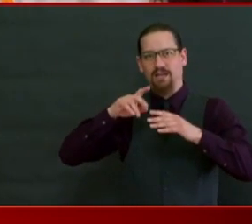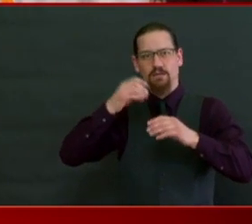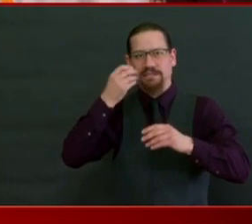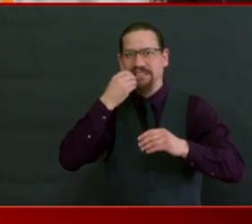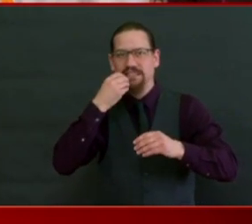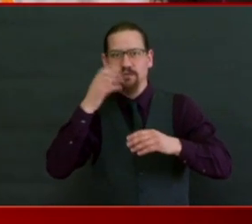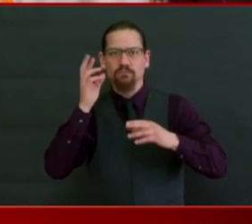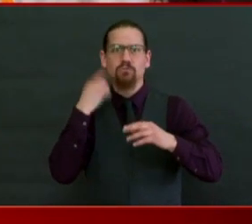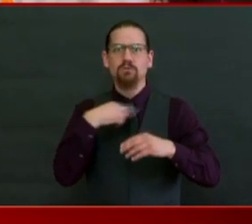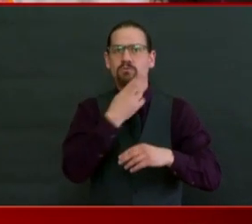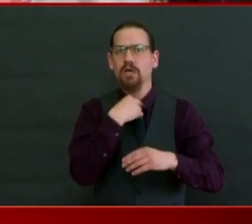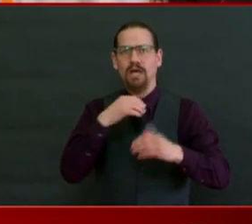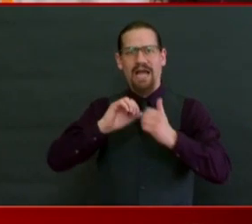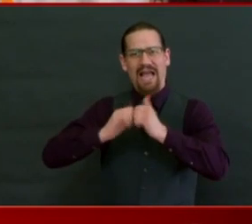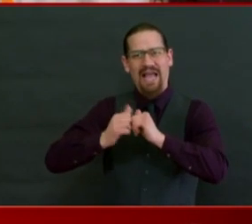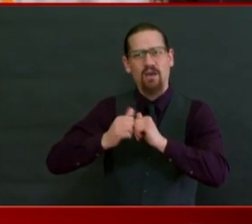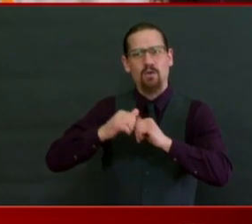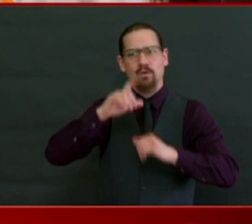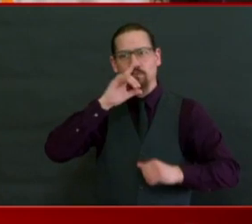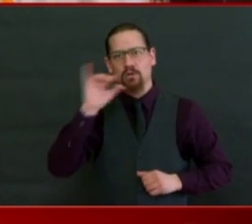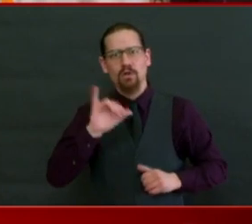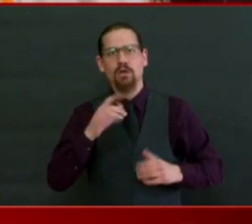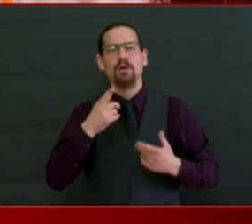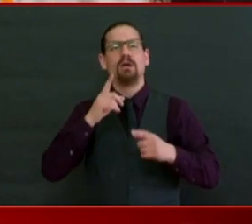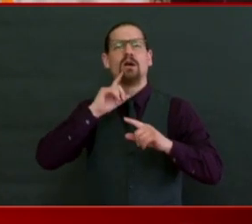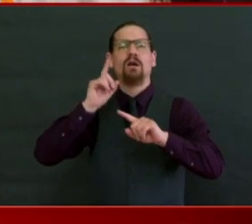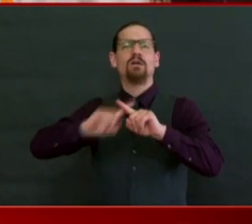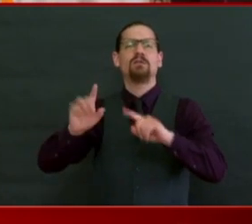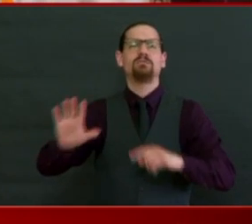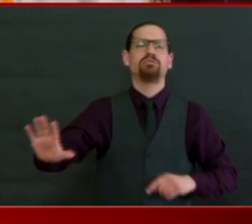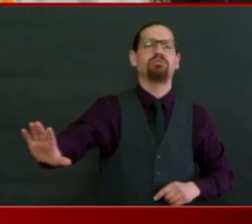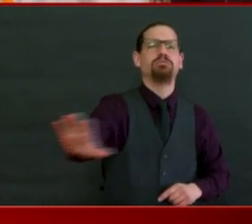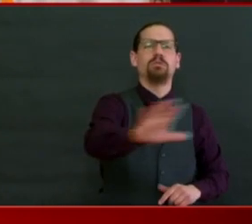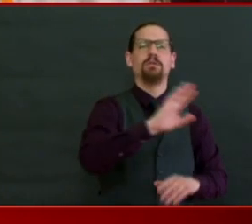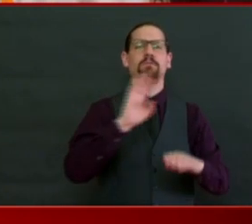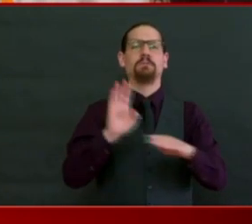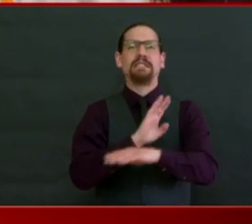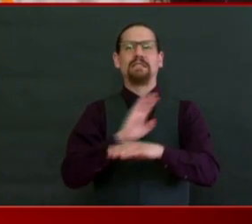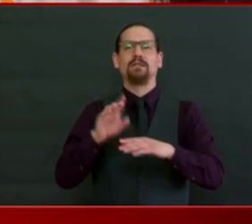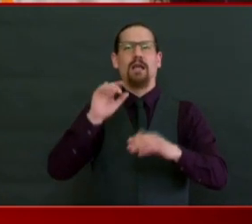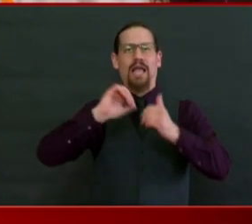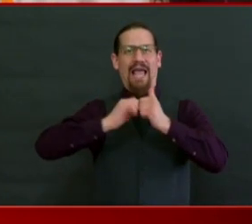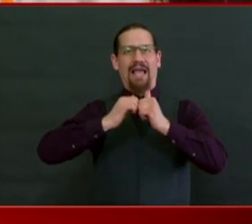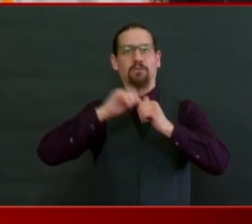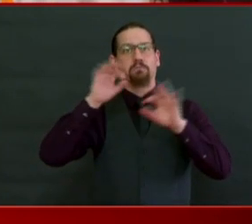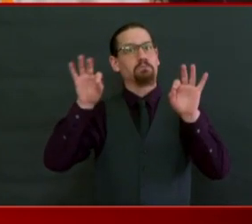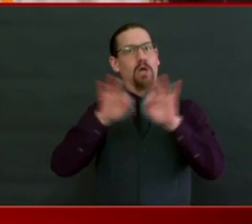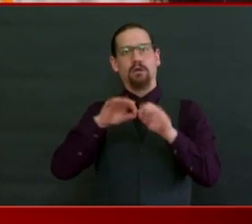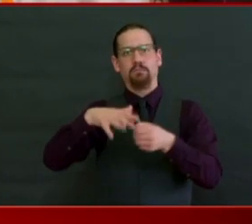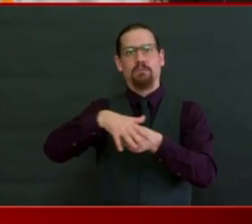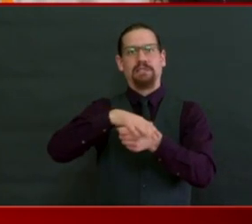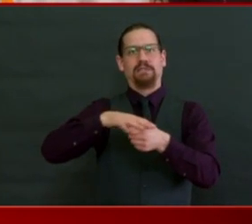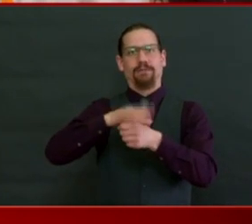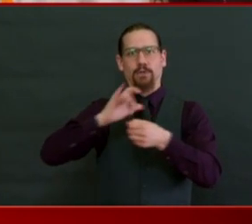OWN MIND ABOUT HOW TO RECONFIGURE WHAT YOU HAVE, WHATEVER YOU OPERATE, IN ORDER TO MAKE IT SO THAT PEOPLE CAN